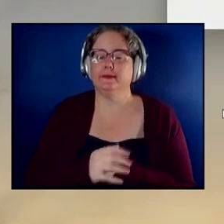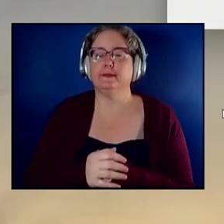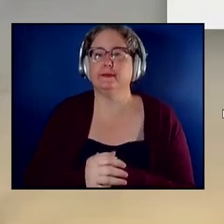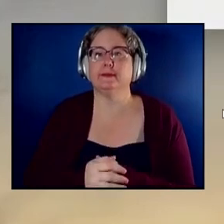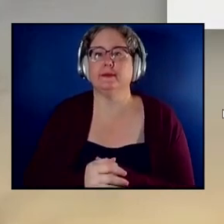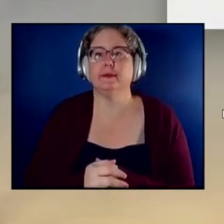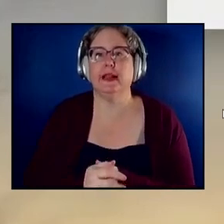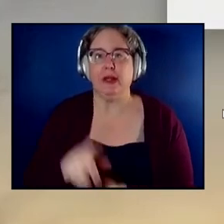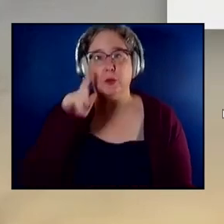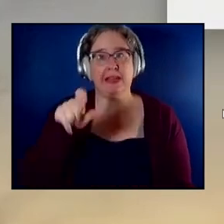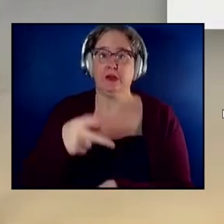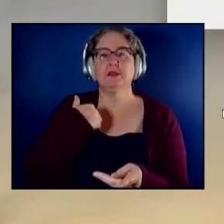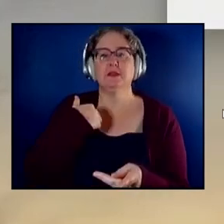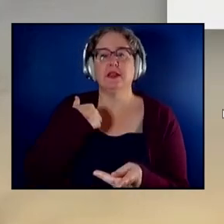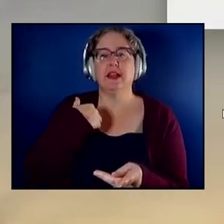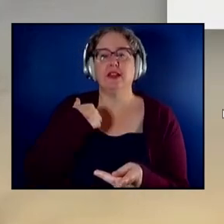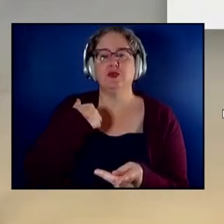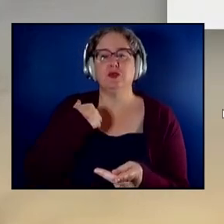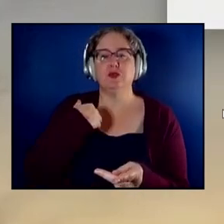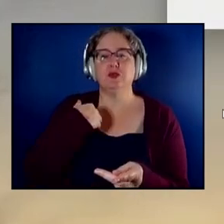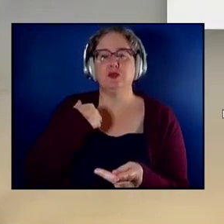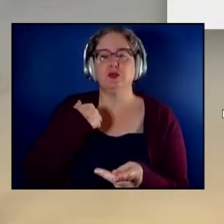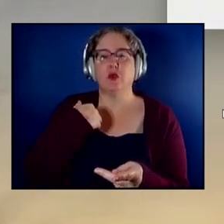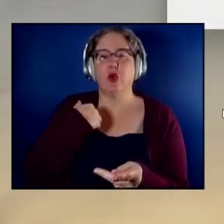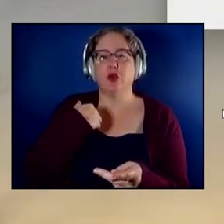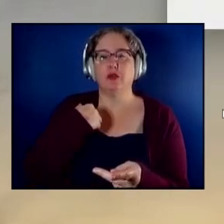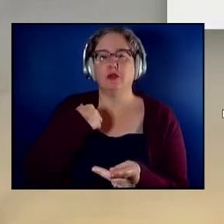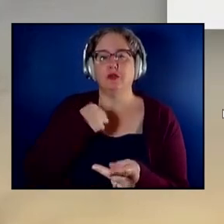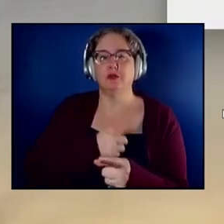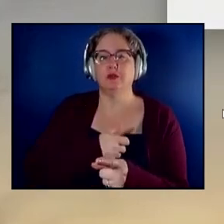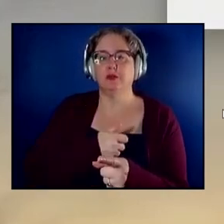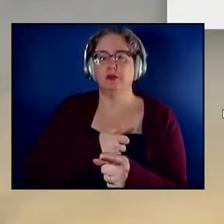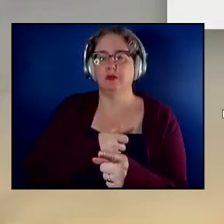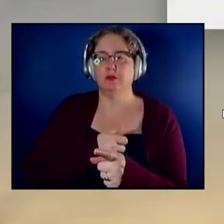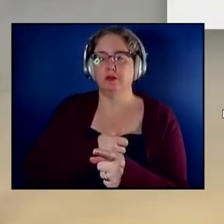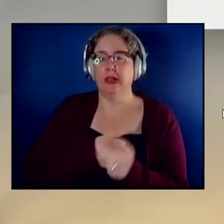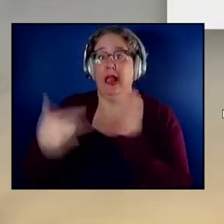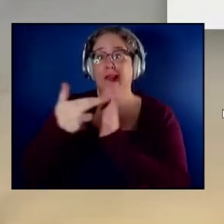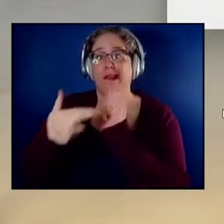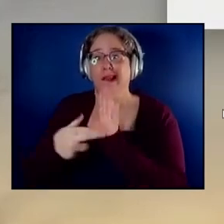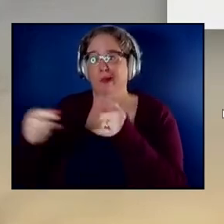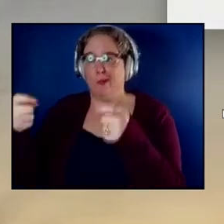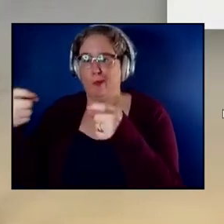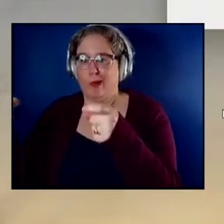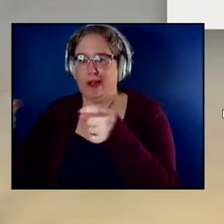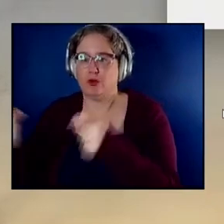then as you start boundaries of regulatory things. So you can think privacy, can think